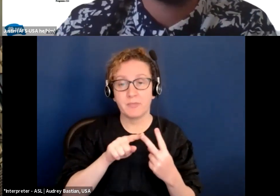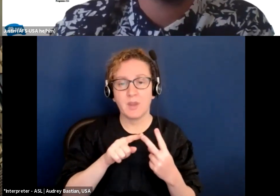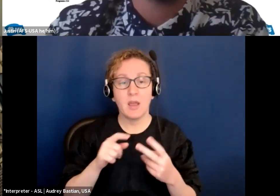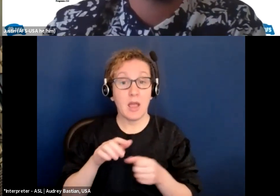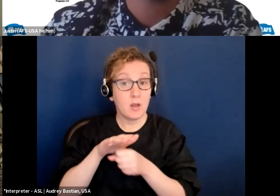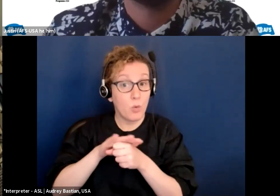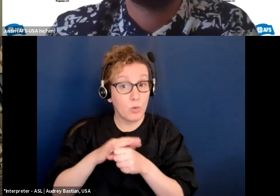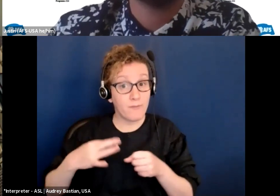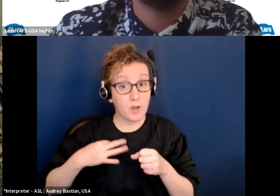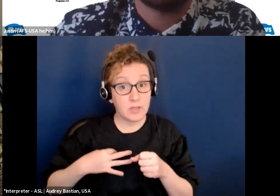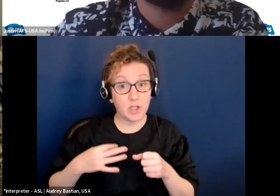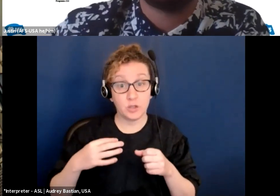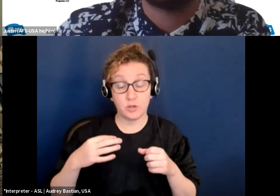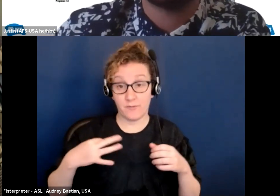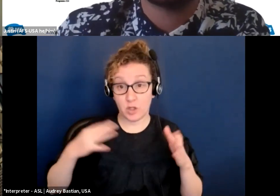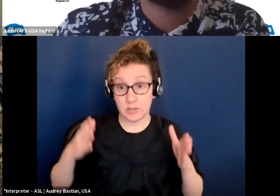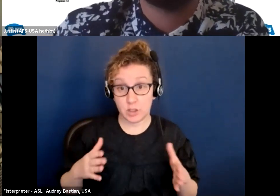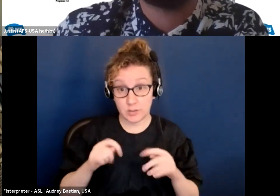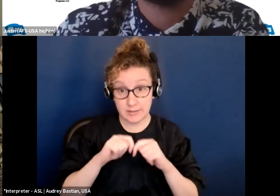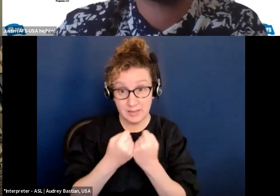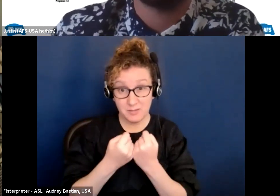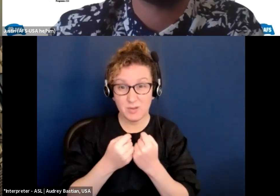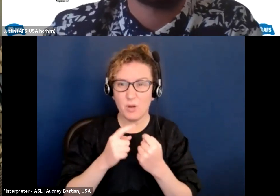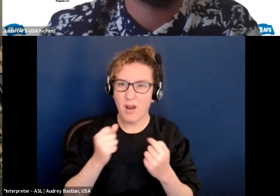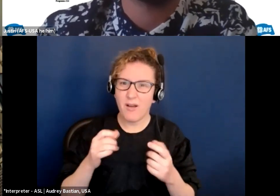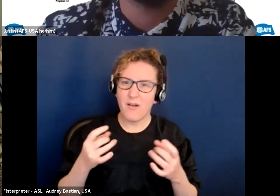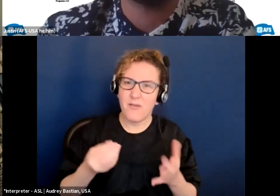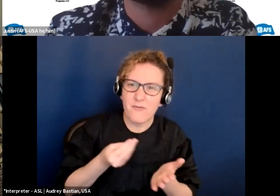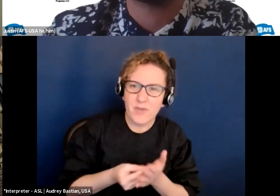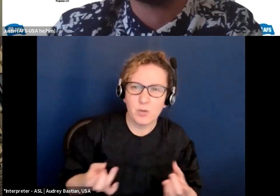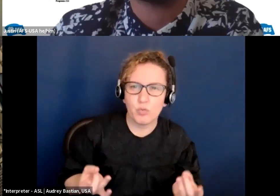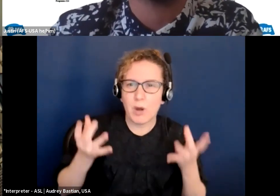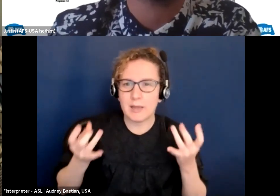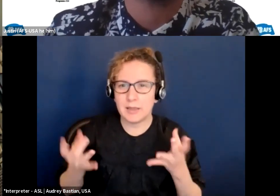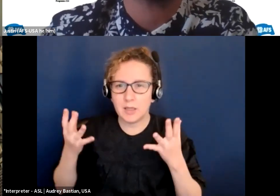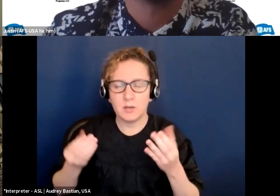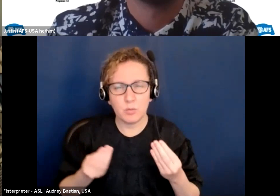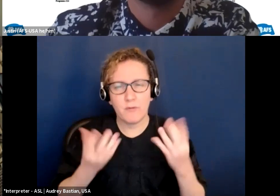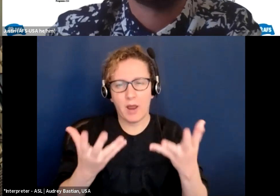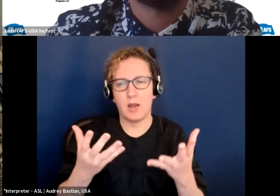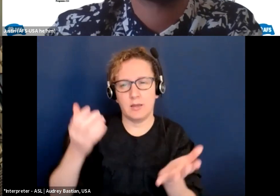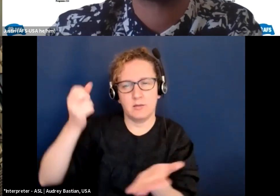in the US who do a lot of fundraising to provide scholarship opportunities for students from their area.